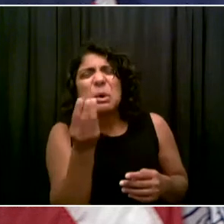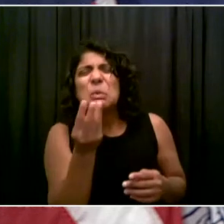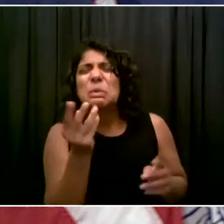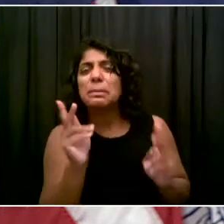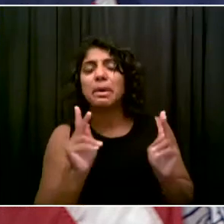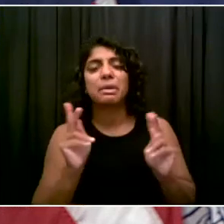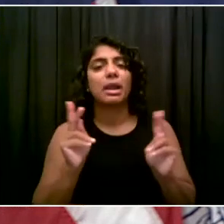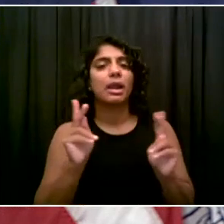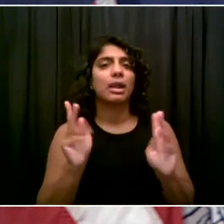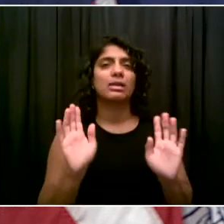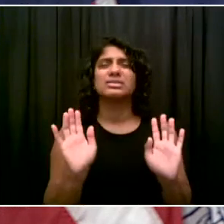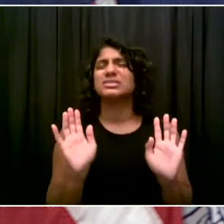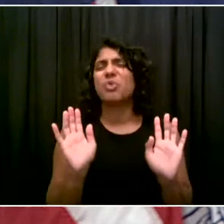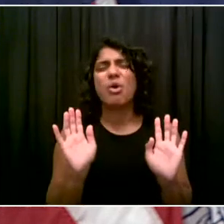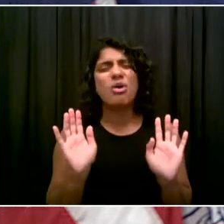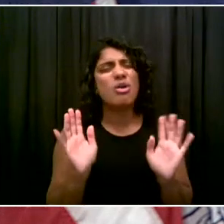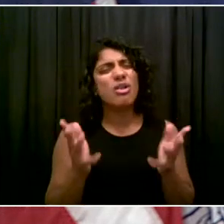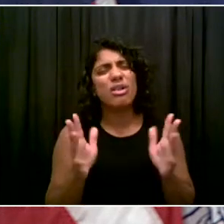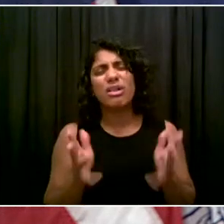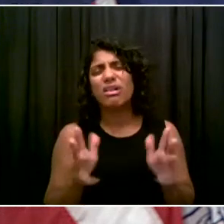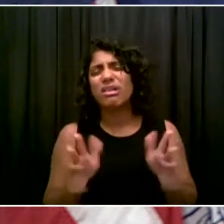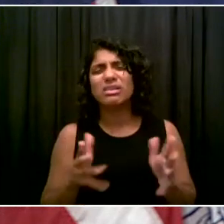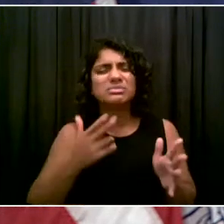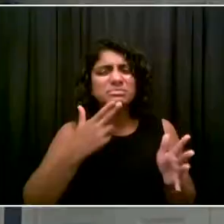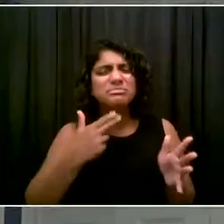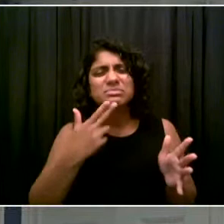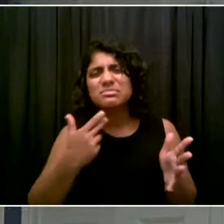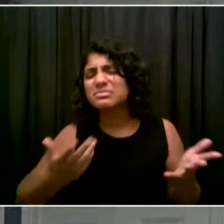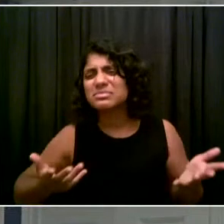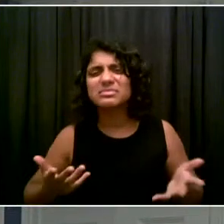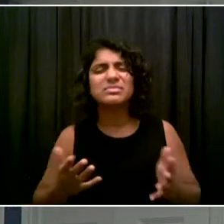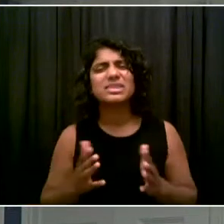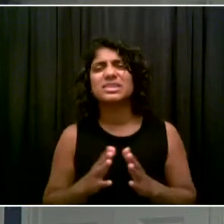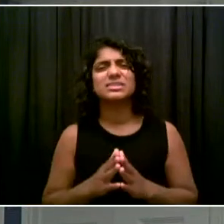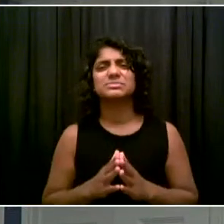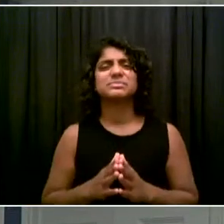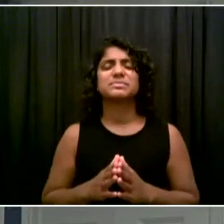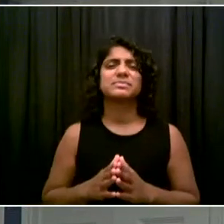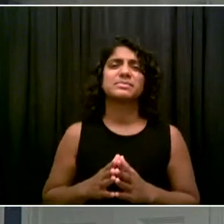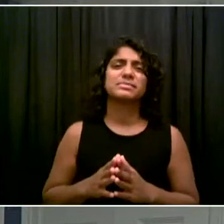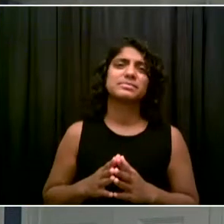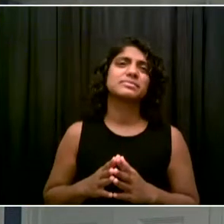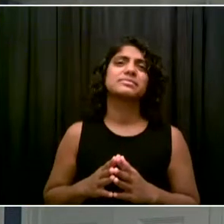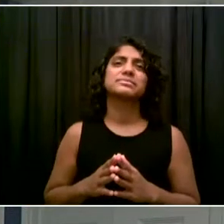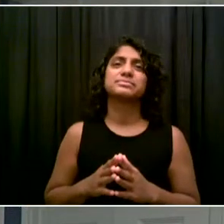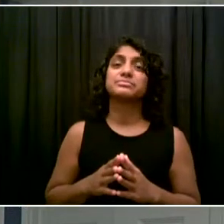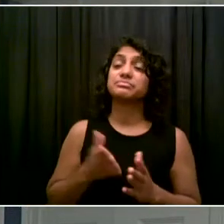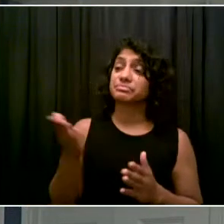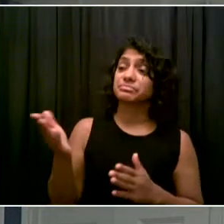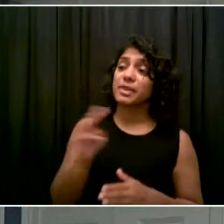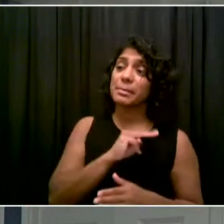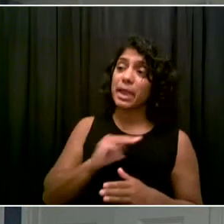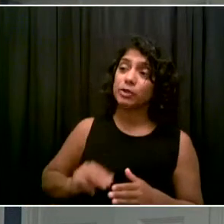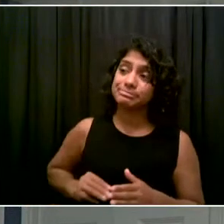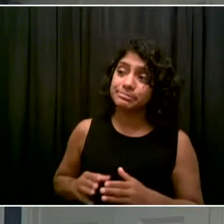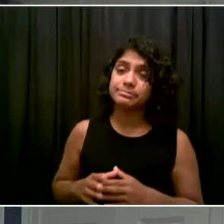MANHATTAN DA OR WHATEVER BOROUGH IT COMES UP IN. THE SHOULD BE STIFF